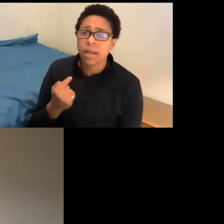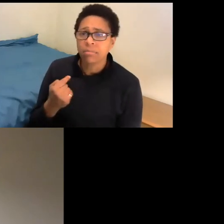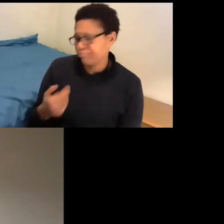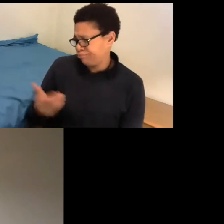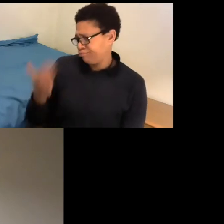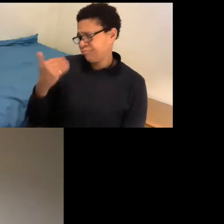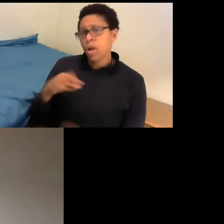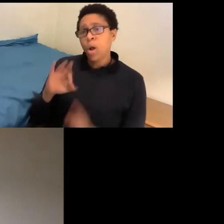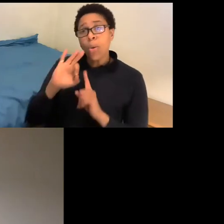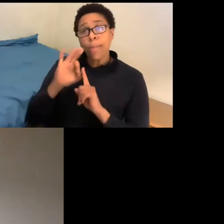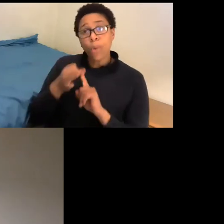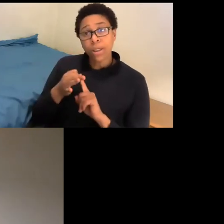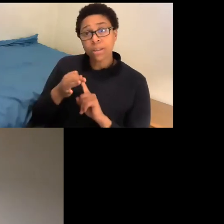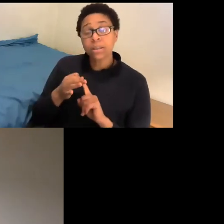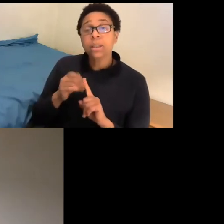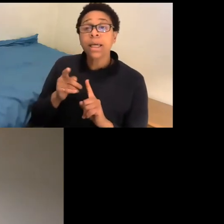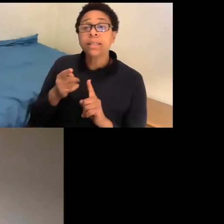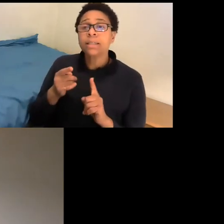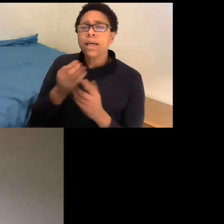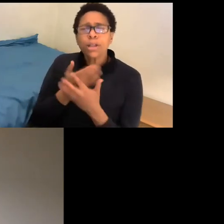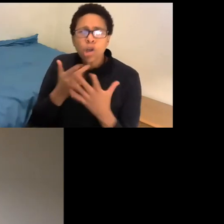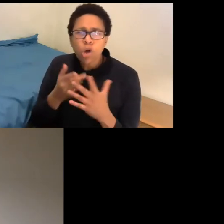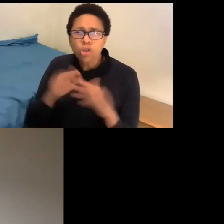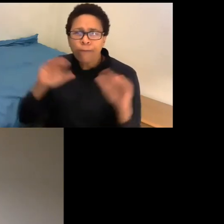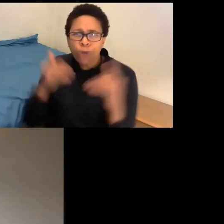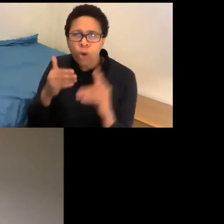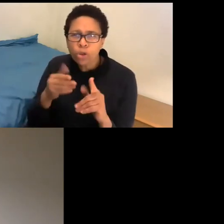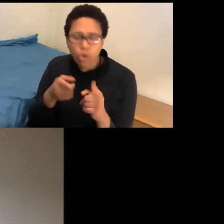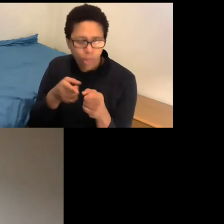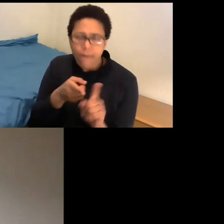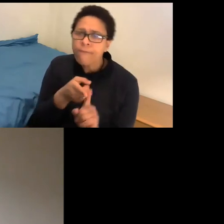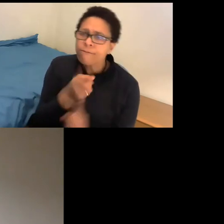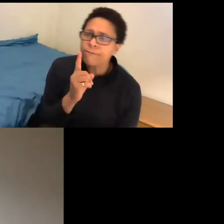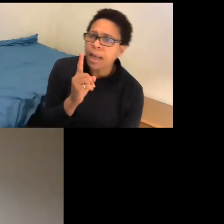phallocentrism of how sexuality is conceived in Islamic